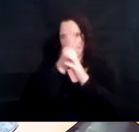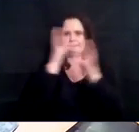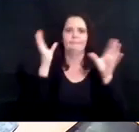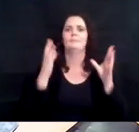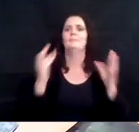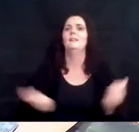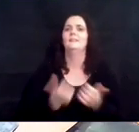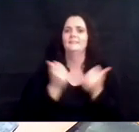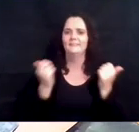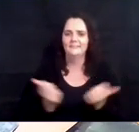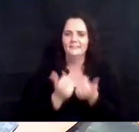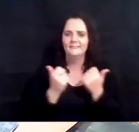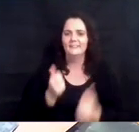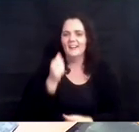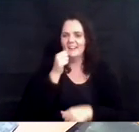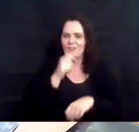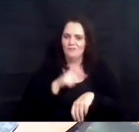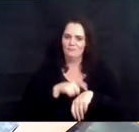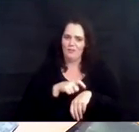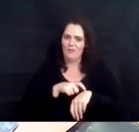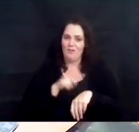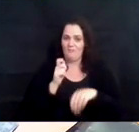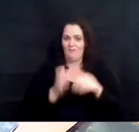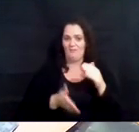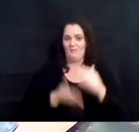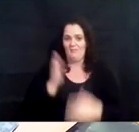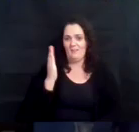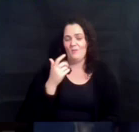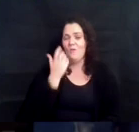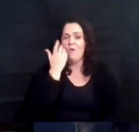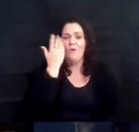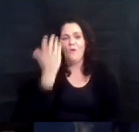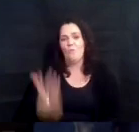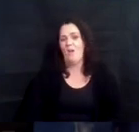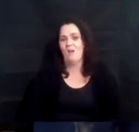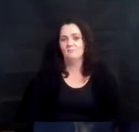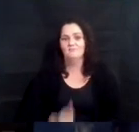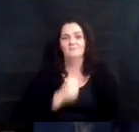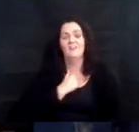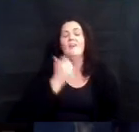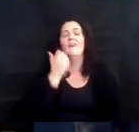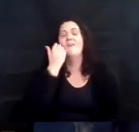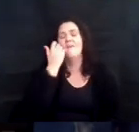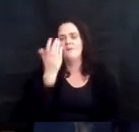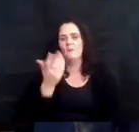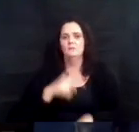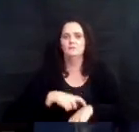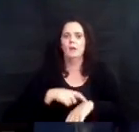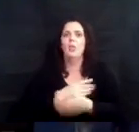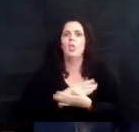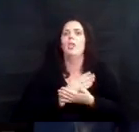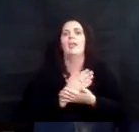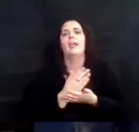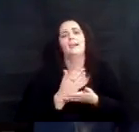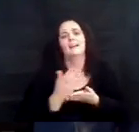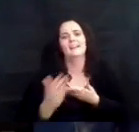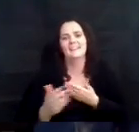Let's switch it over here, I know that I'm out of time, this always happens to me, that I just tragically I go, and go, go, and run out of time.